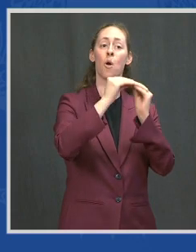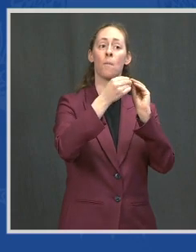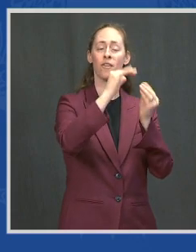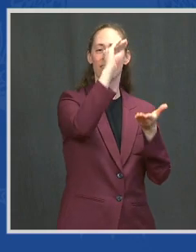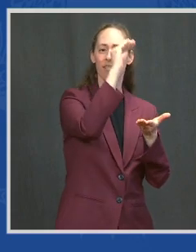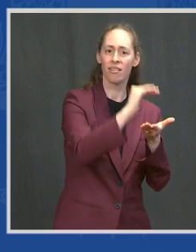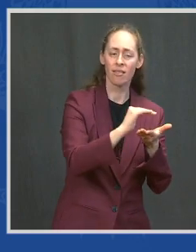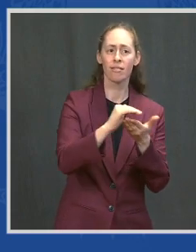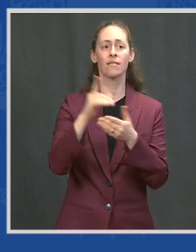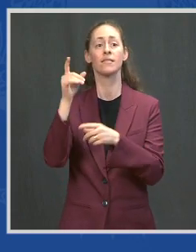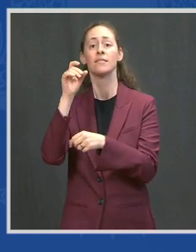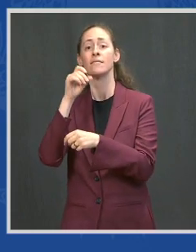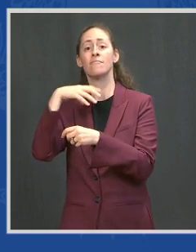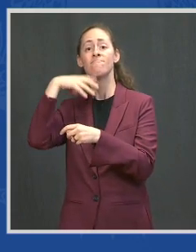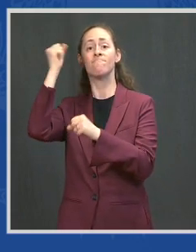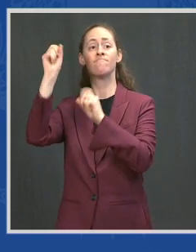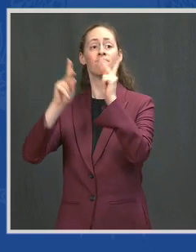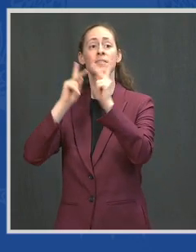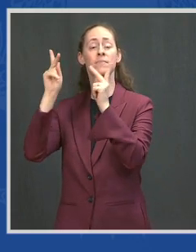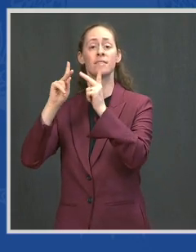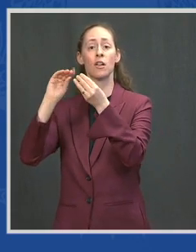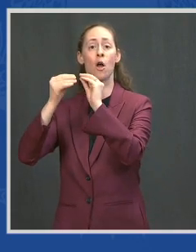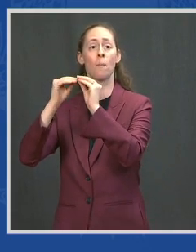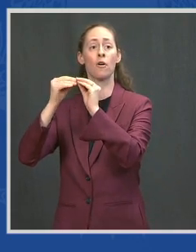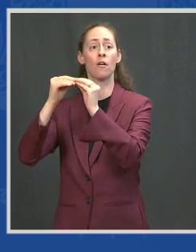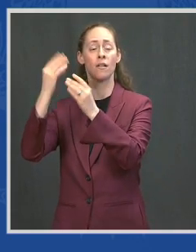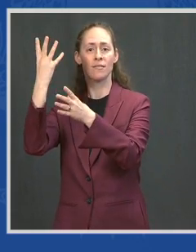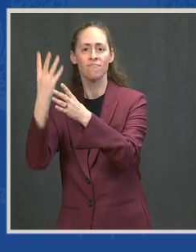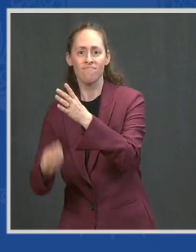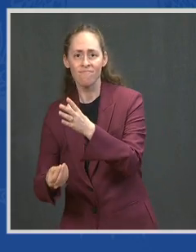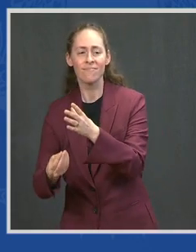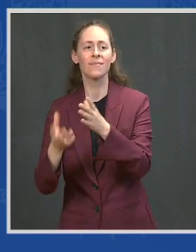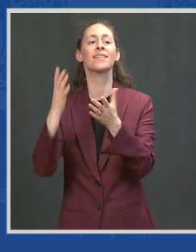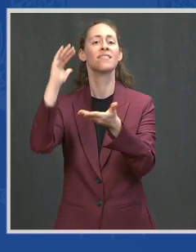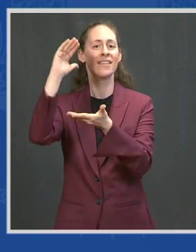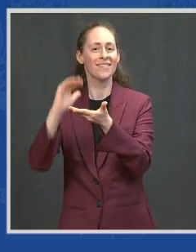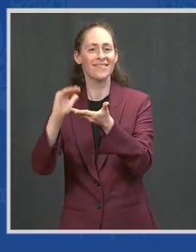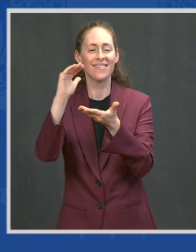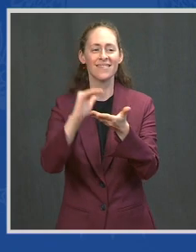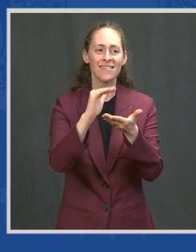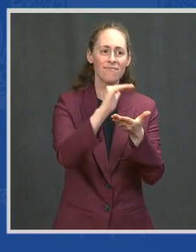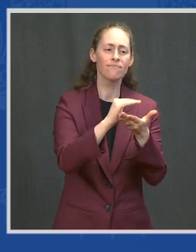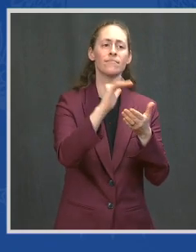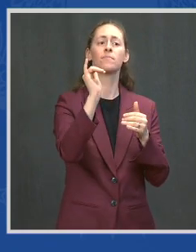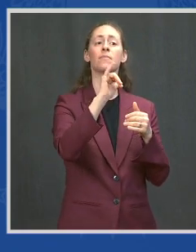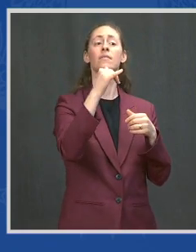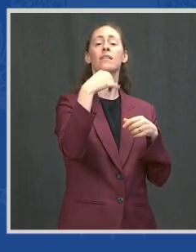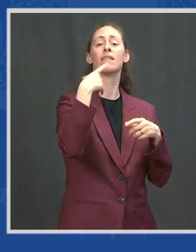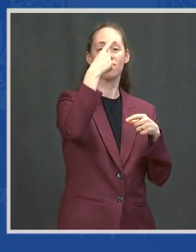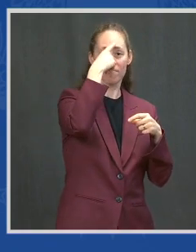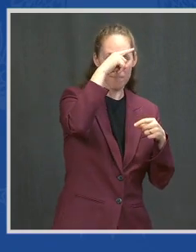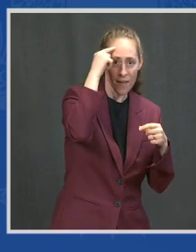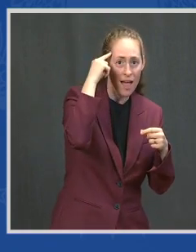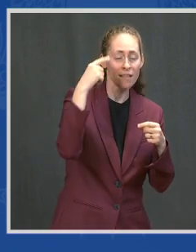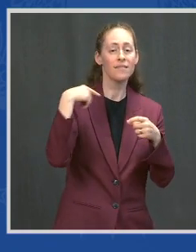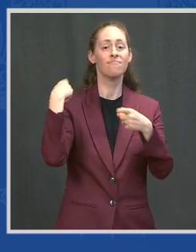and among African-Americans of 70 percent of seniors. There are tens of thousands of Americans alive today because --